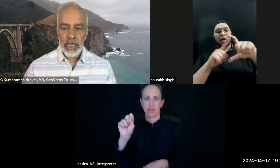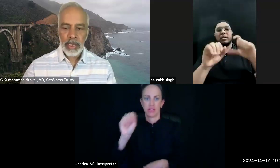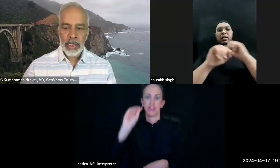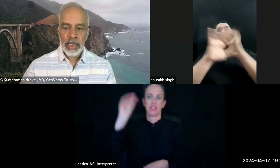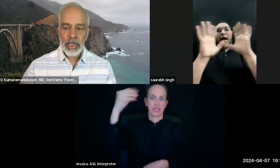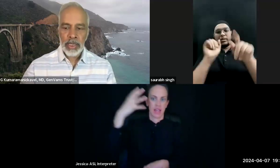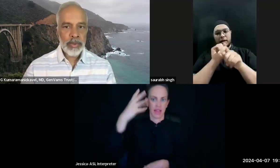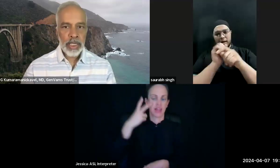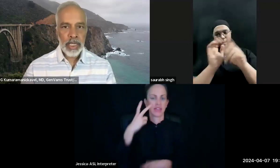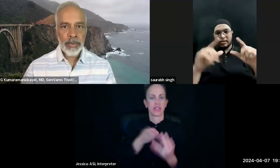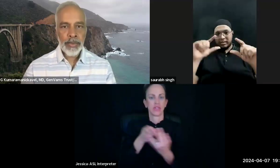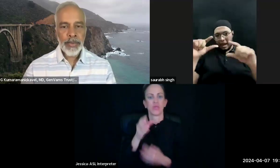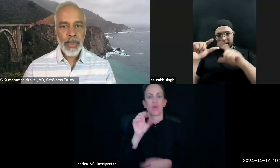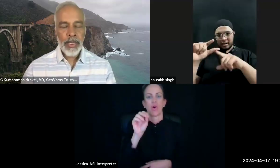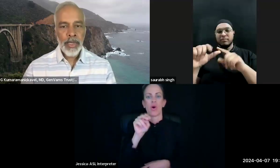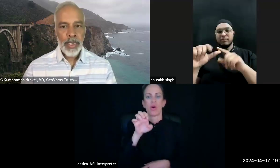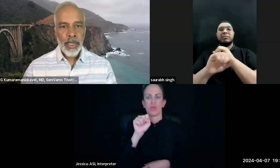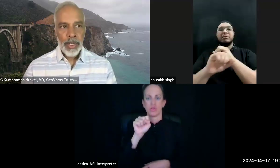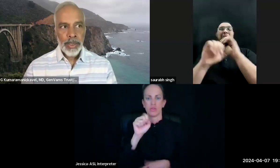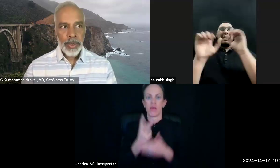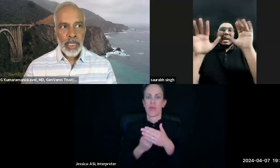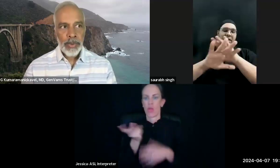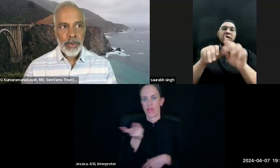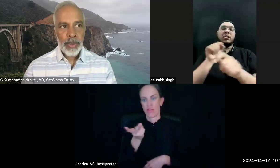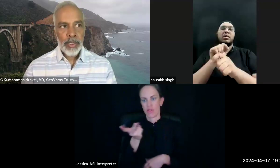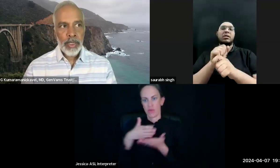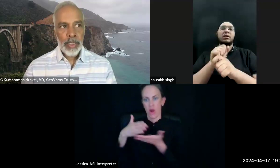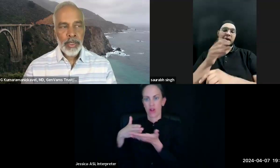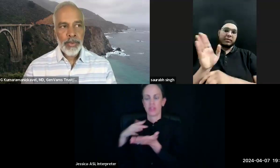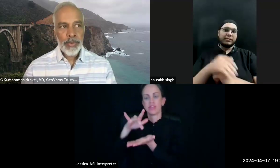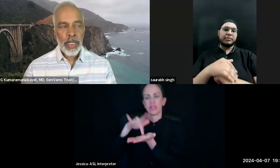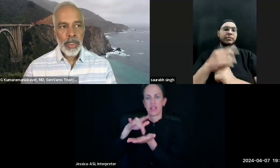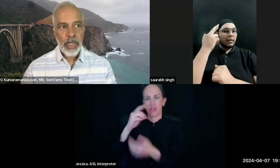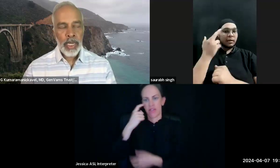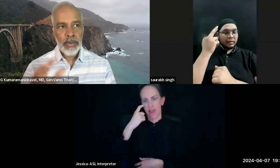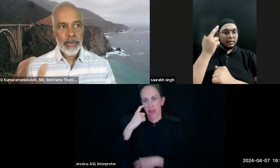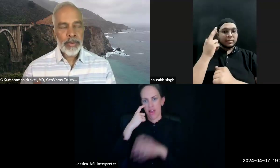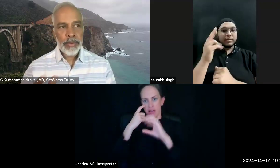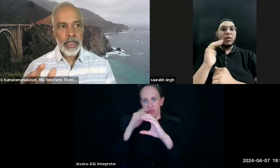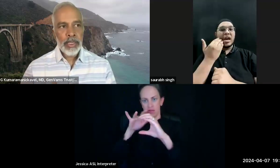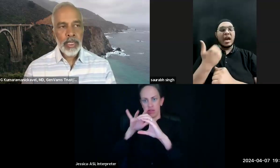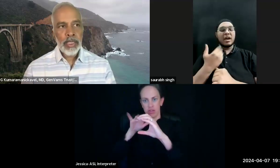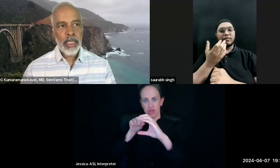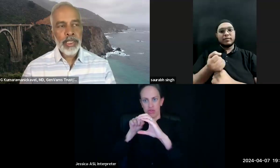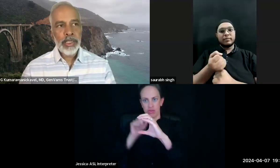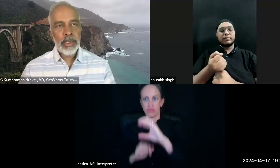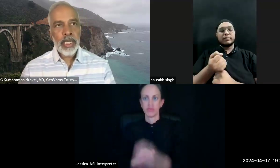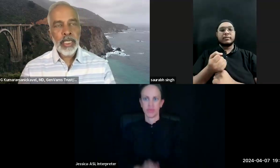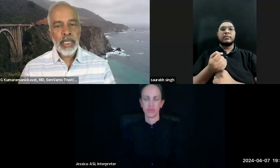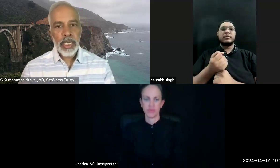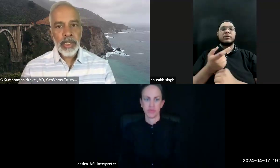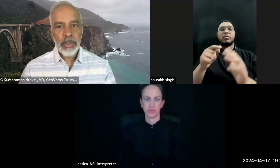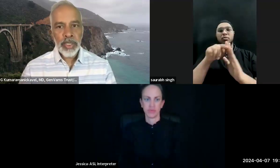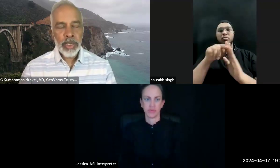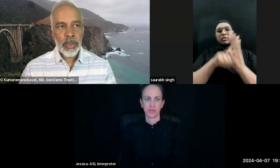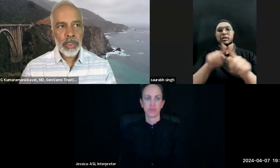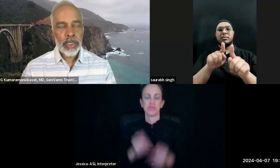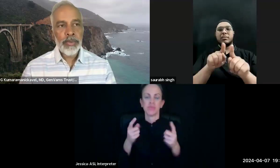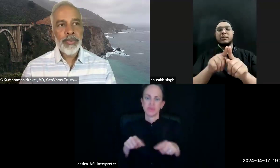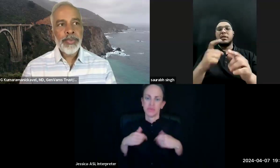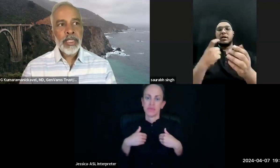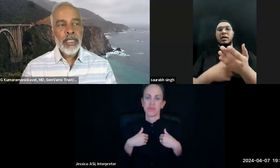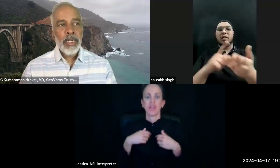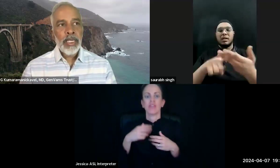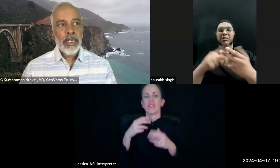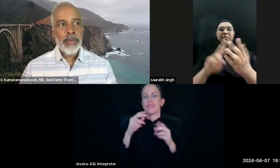are in the center part of the eye. So therefore when you have conditions like retinitis Pigmentosa,